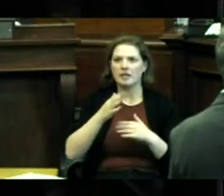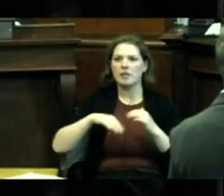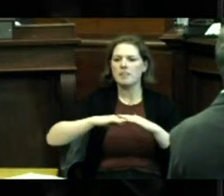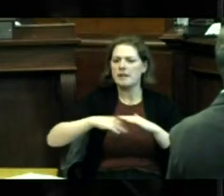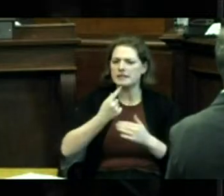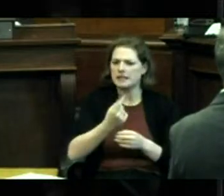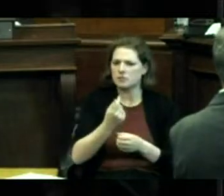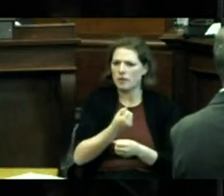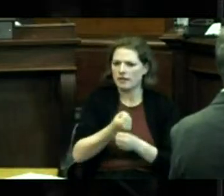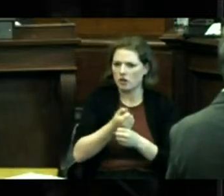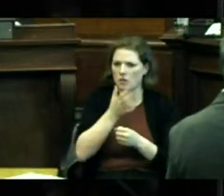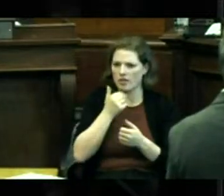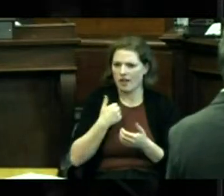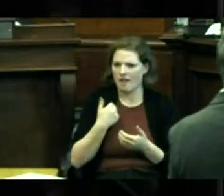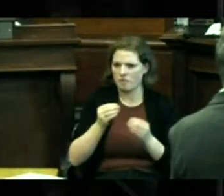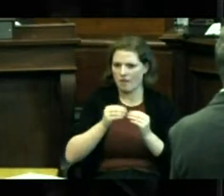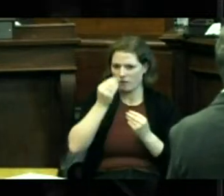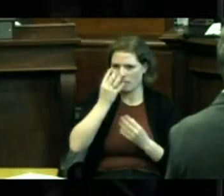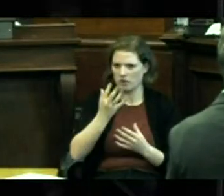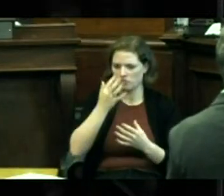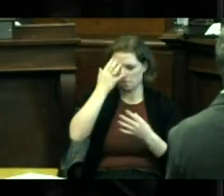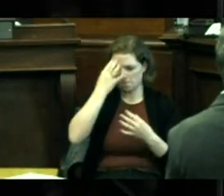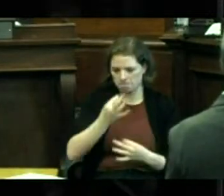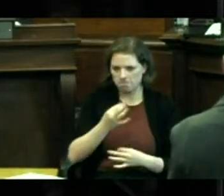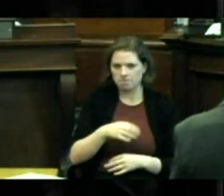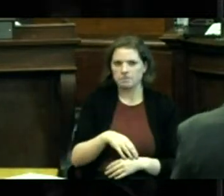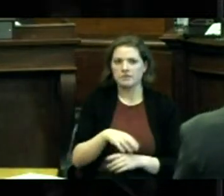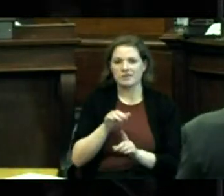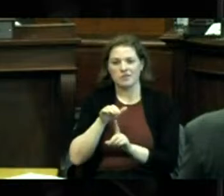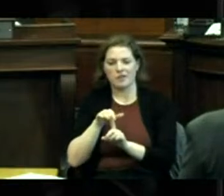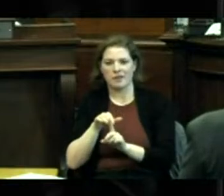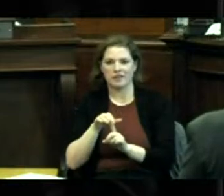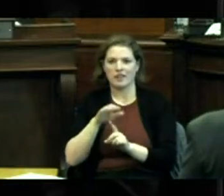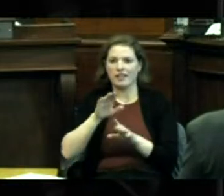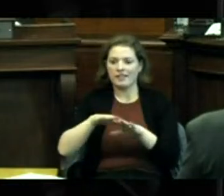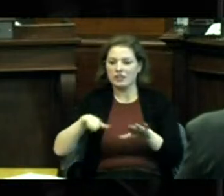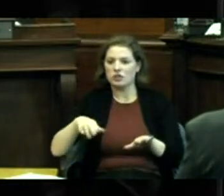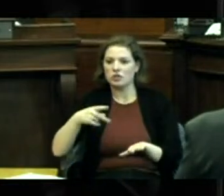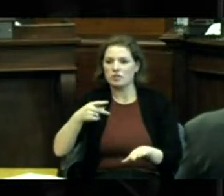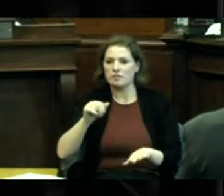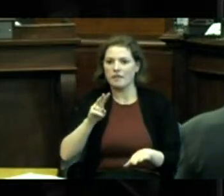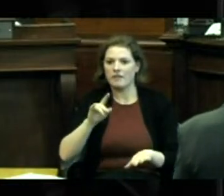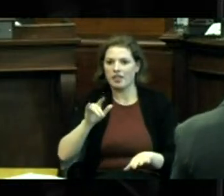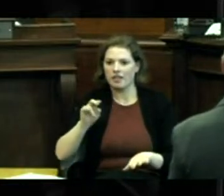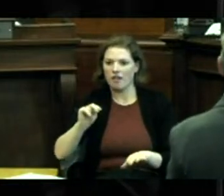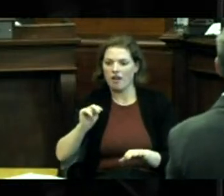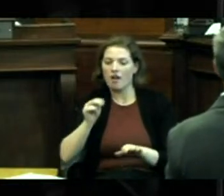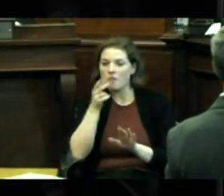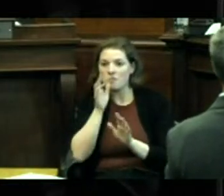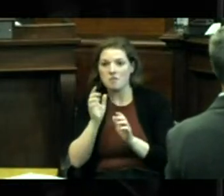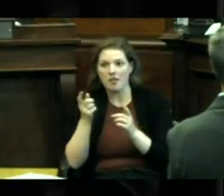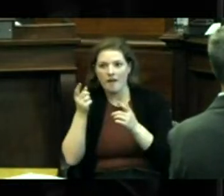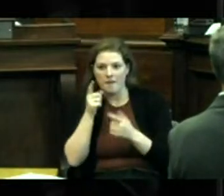make informed decisions about both things in a year or so, or actually less than a year. So.